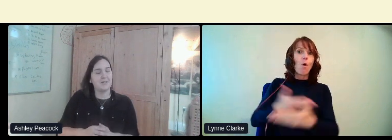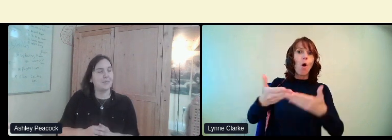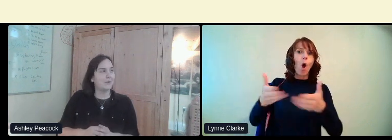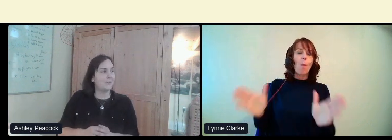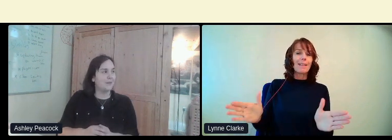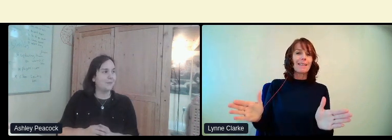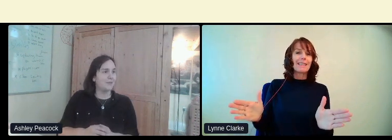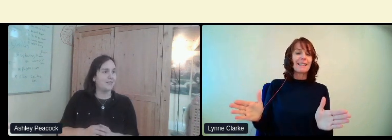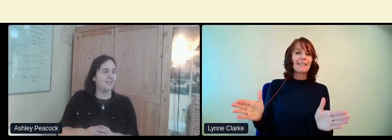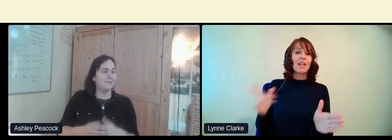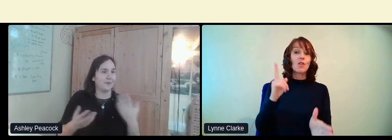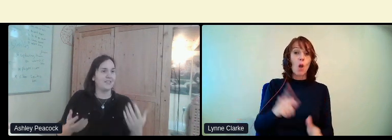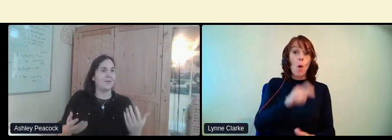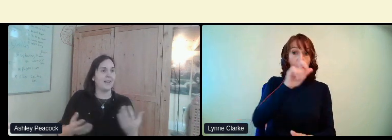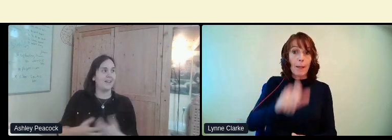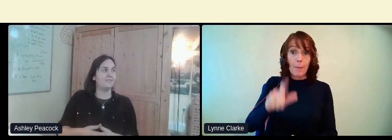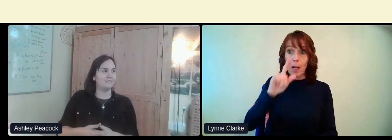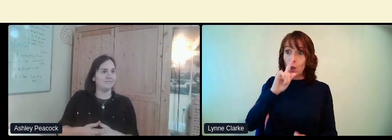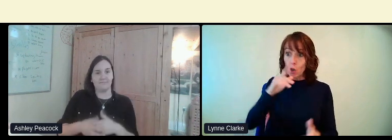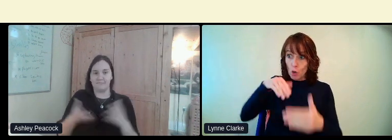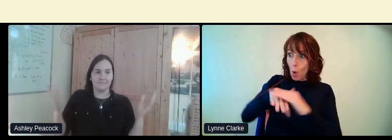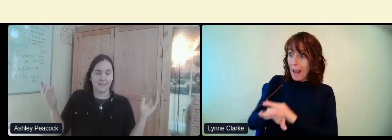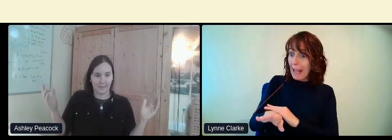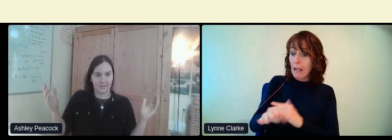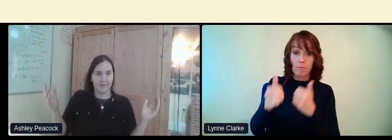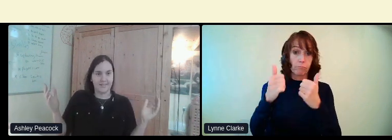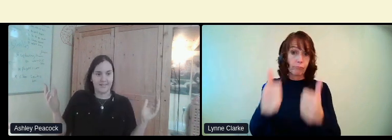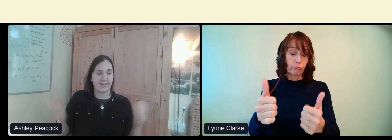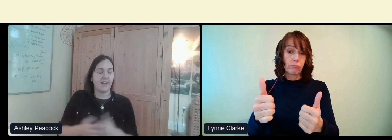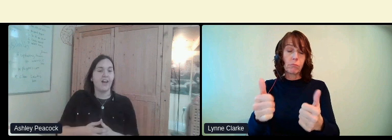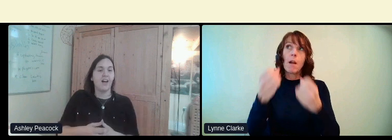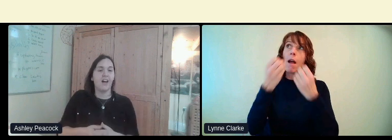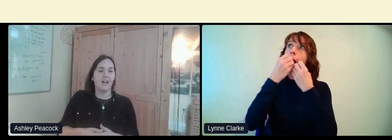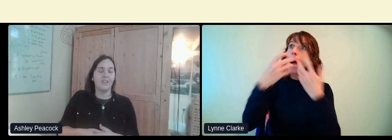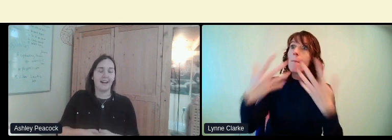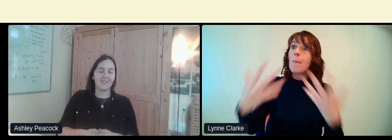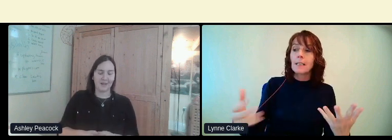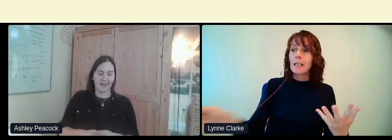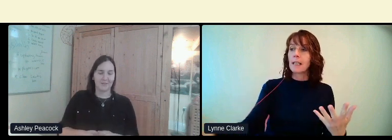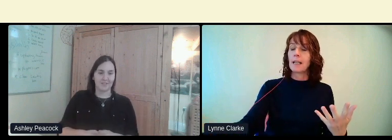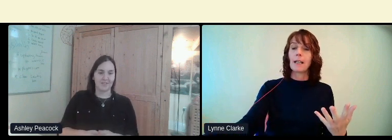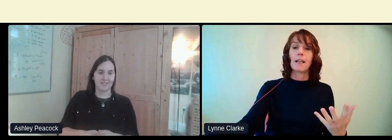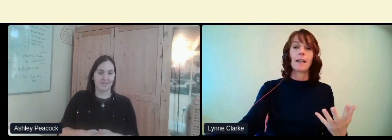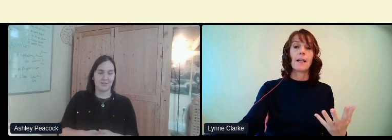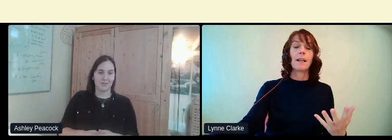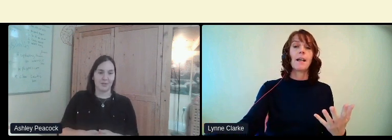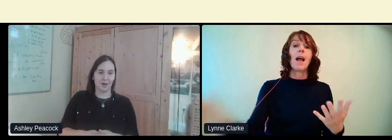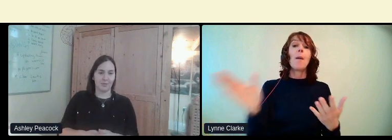although the people found it accessible once they were in, however the actual entrance to the pub